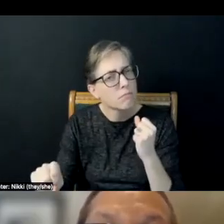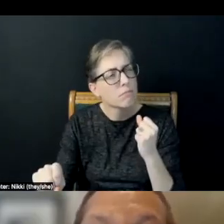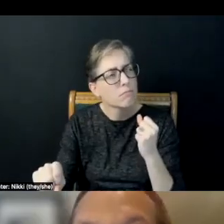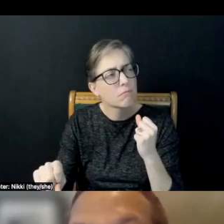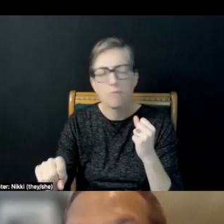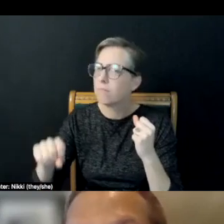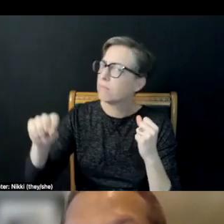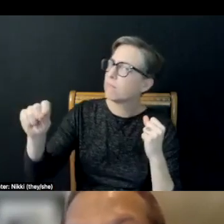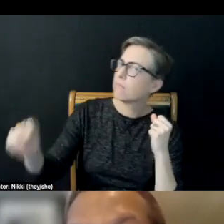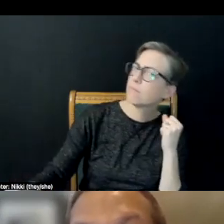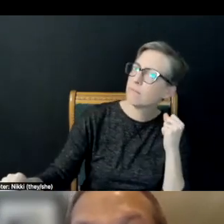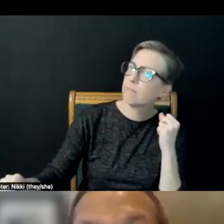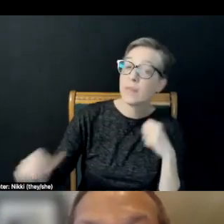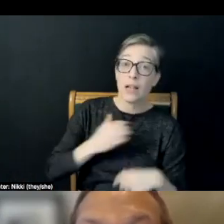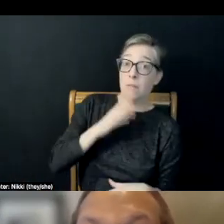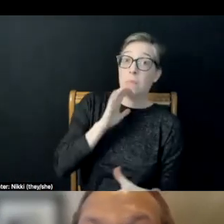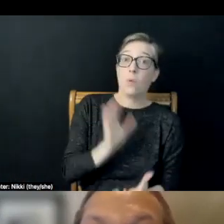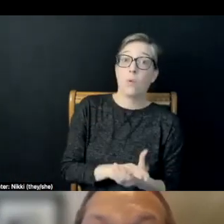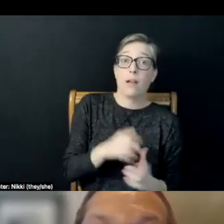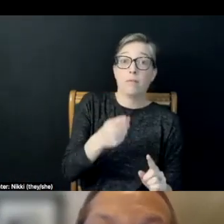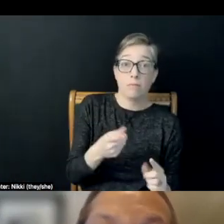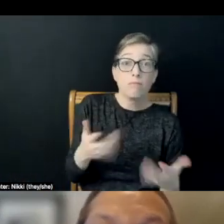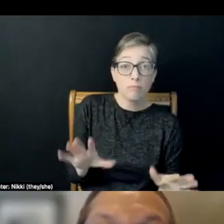and my wife who had finally been discharged from the other hospital,